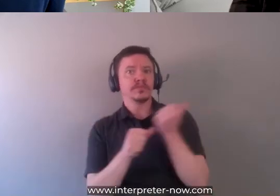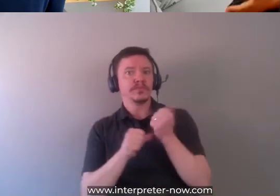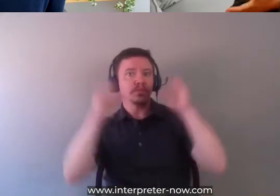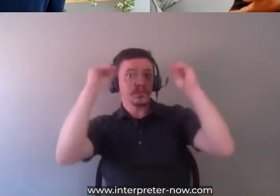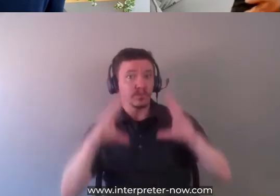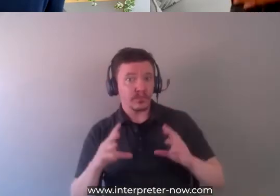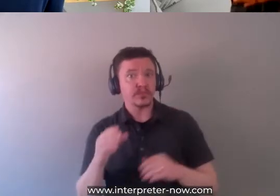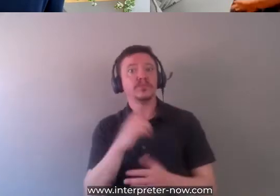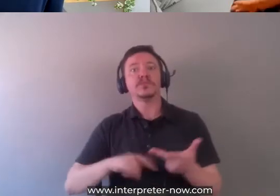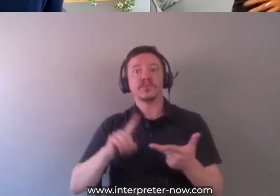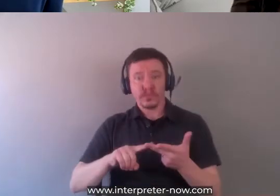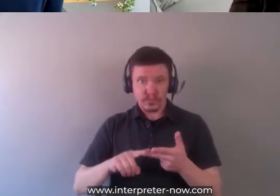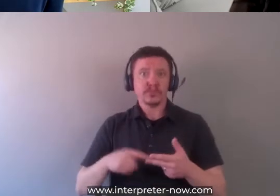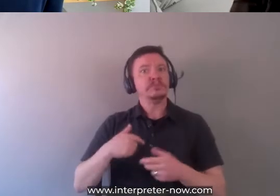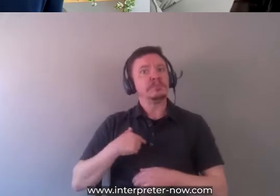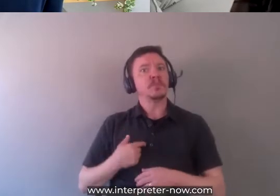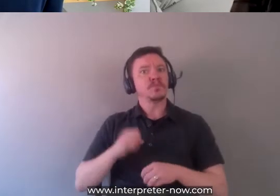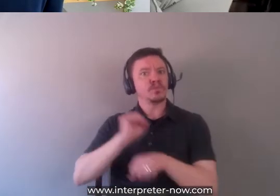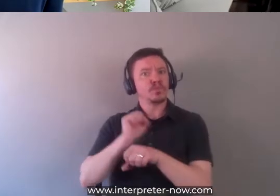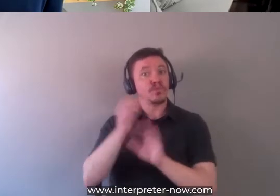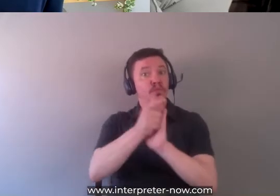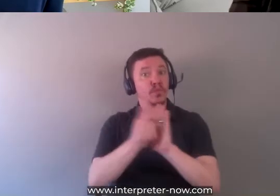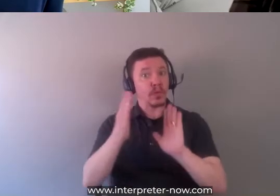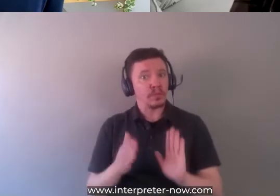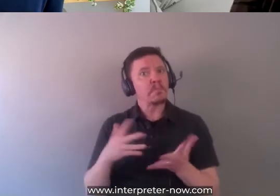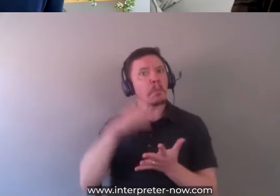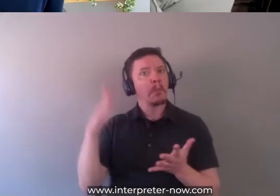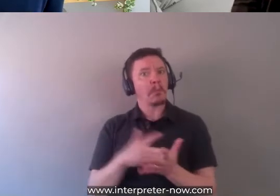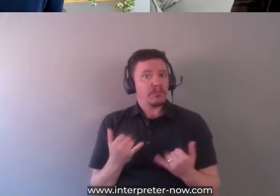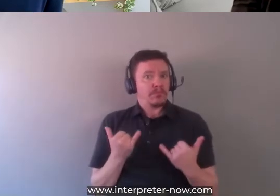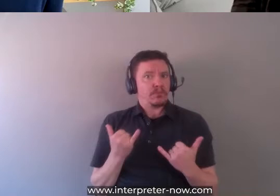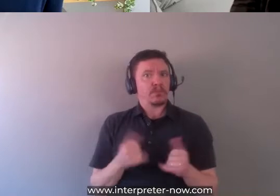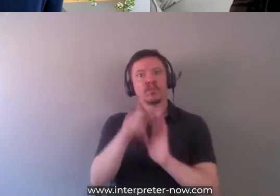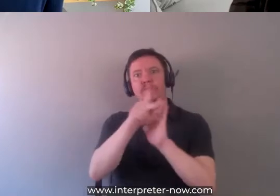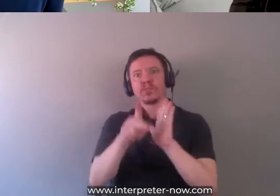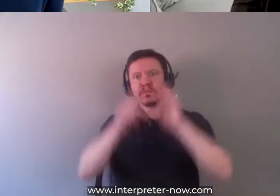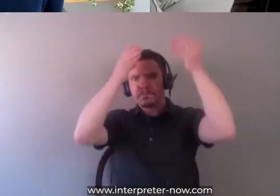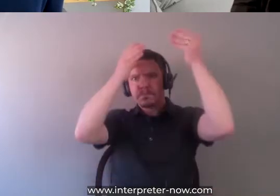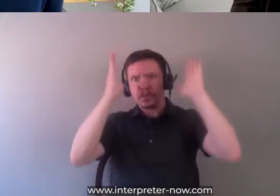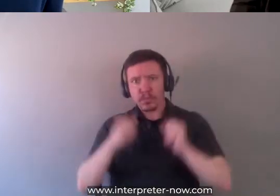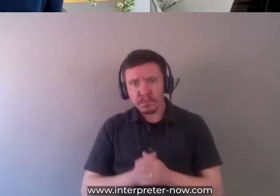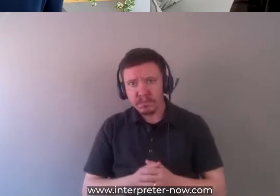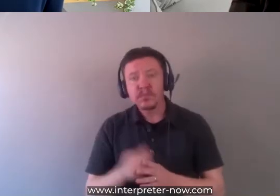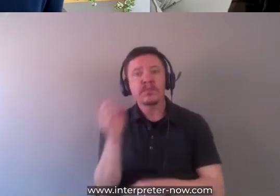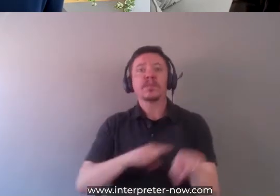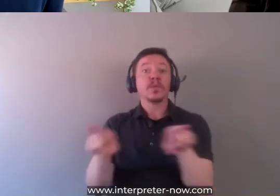as a practicing lawyer at times. Currently, I do work as a policy expert, I also do work